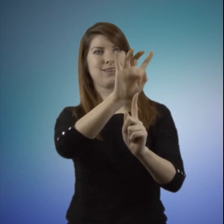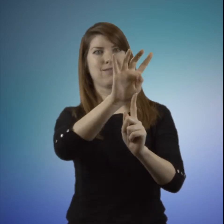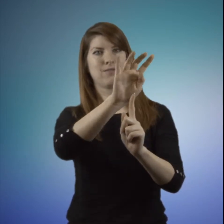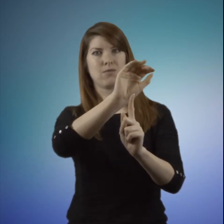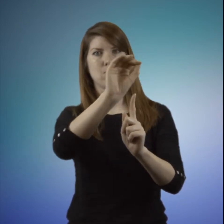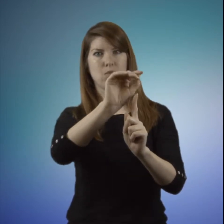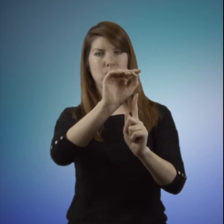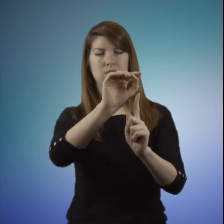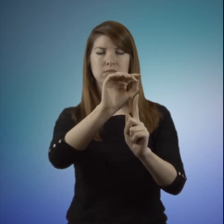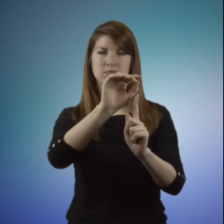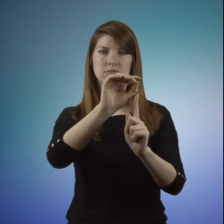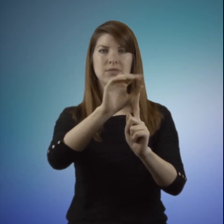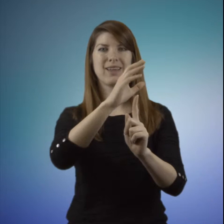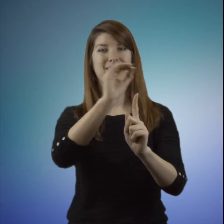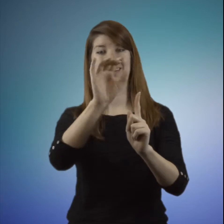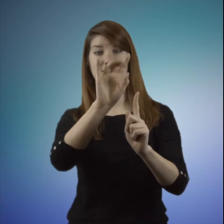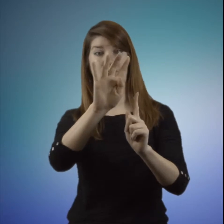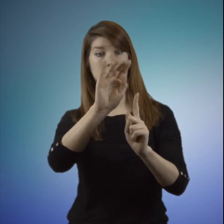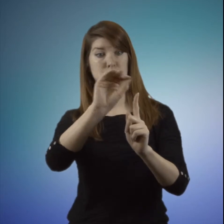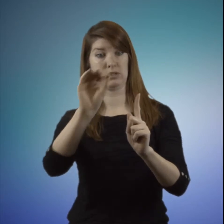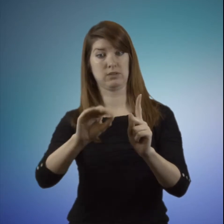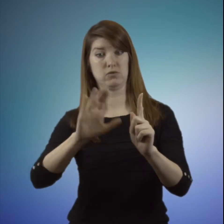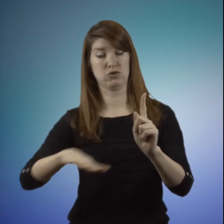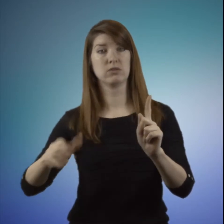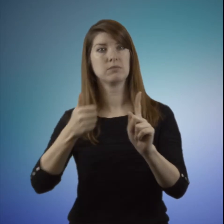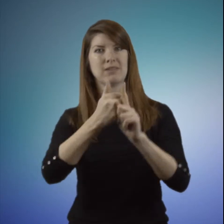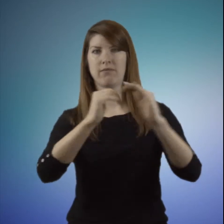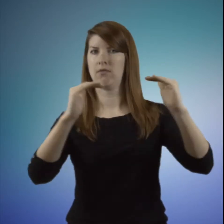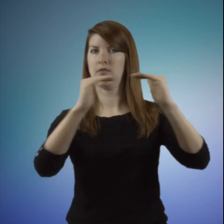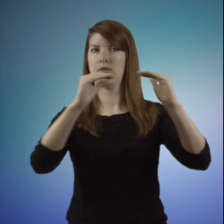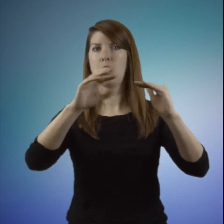And 84% of children are performing at that level or less.